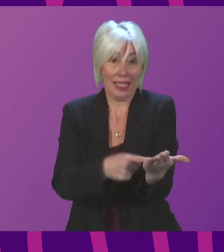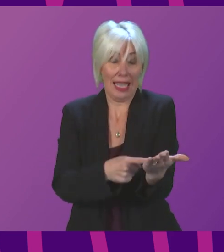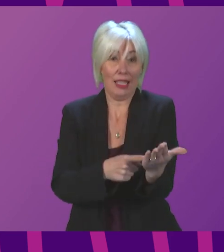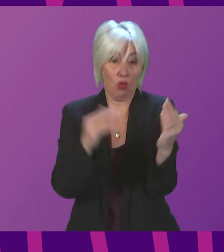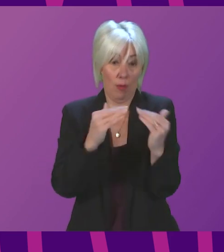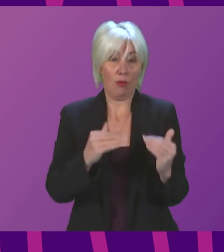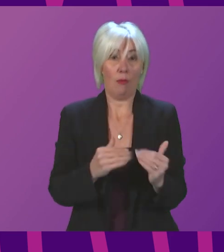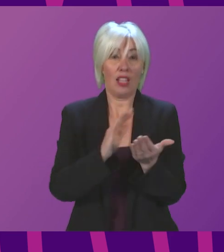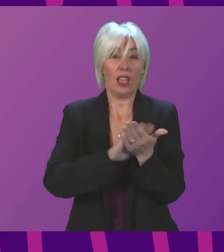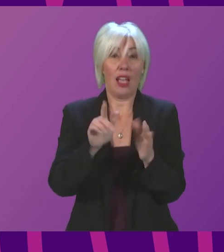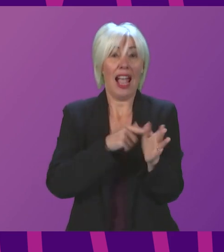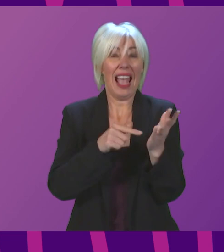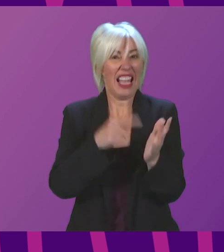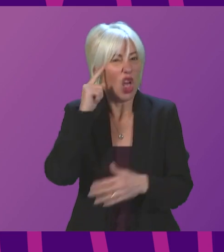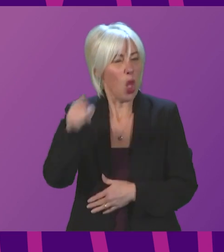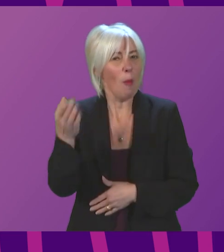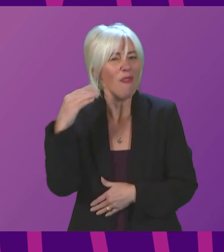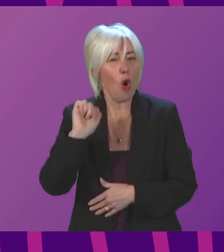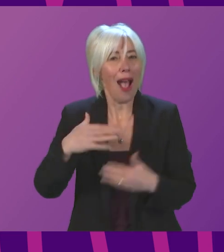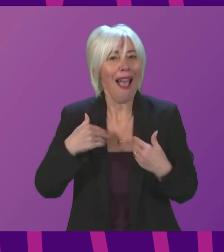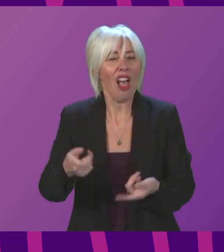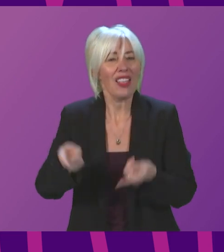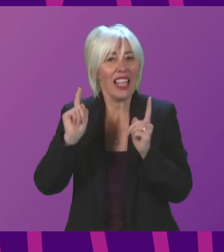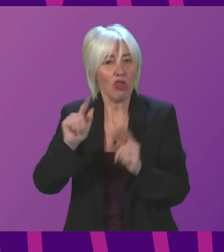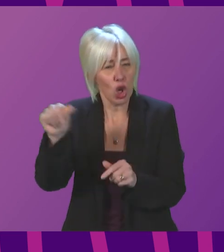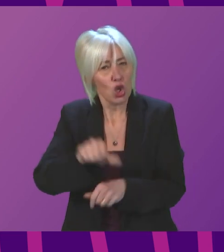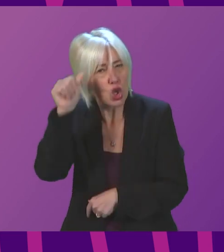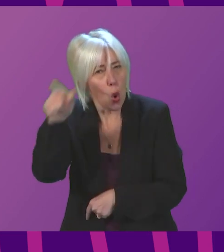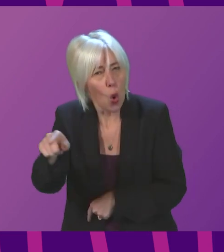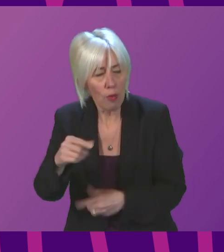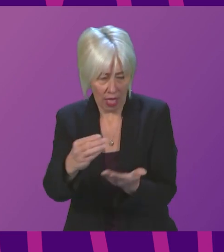Minister, as a former health secretary, to know better. It is clear that, if any one